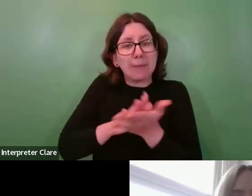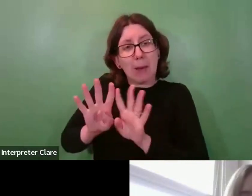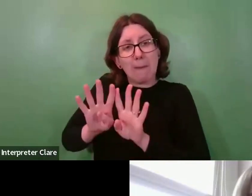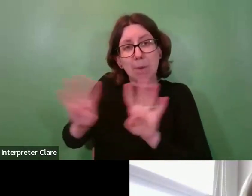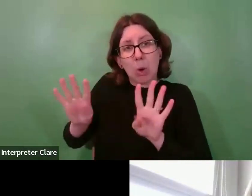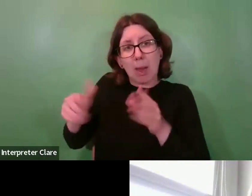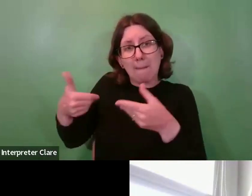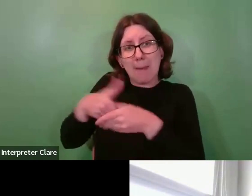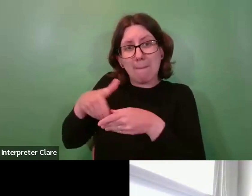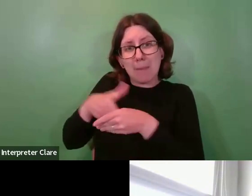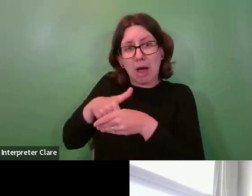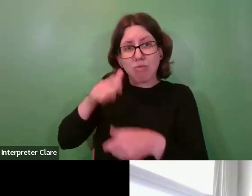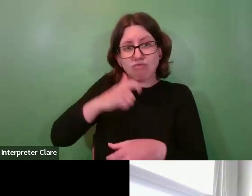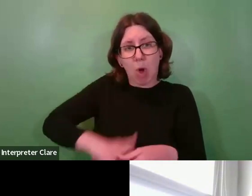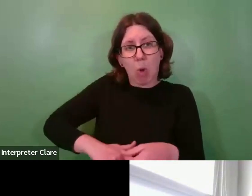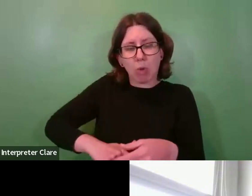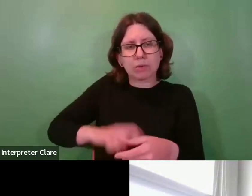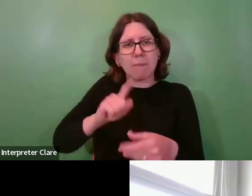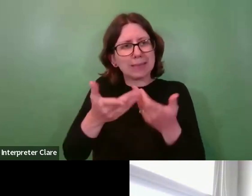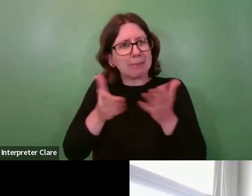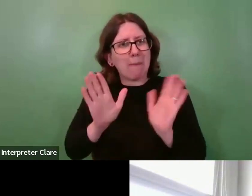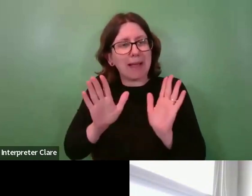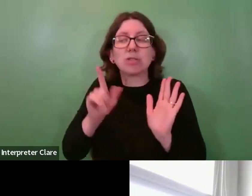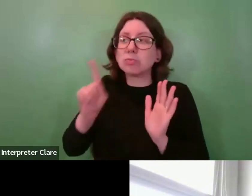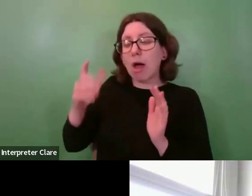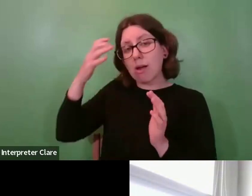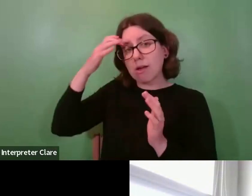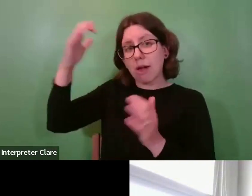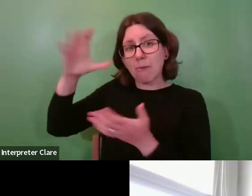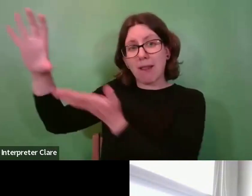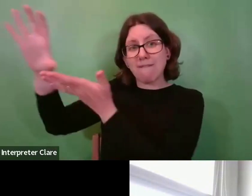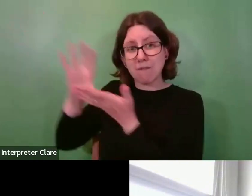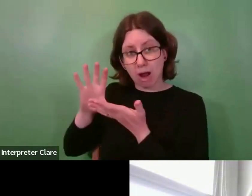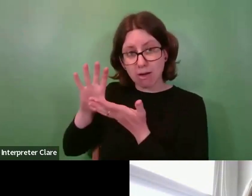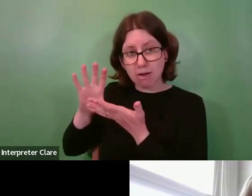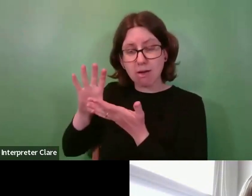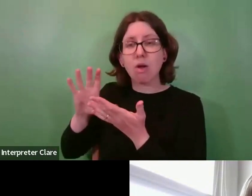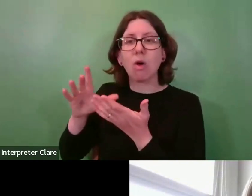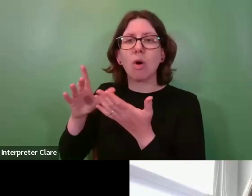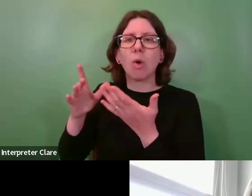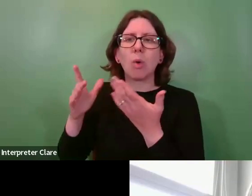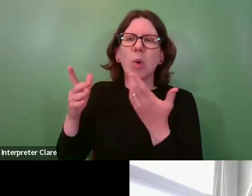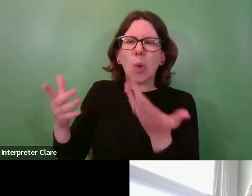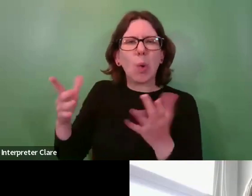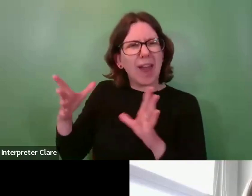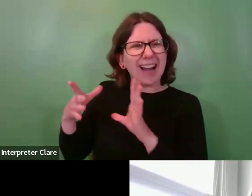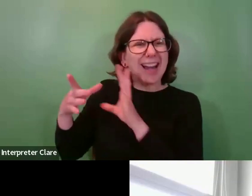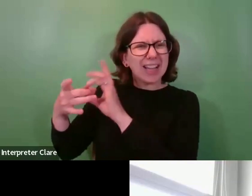So organizations that are funded by the government or are at, like, arm's length of government.